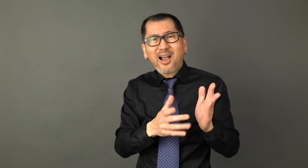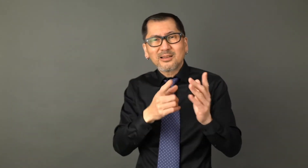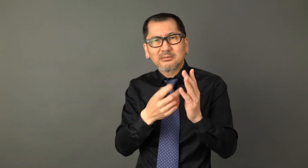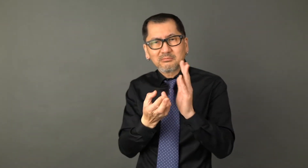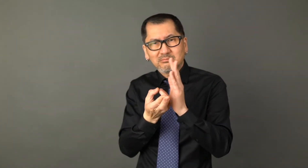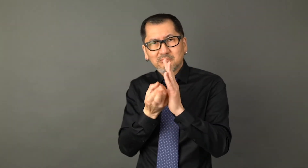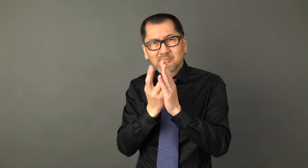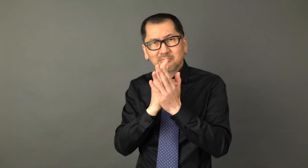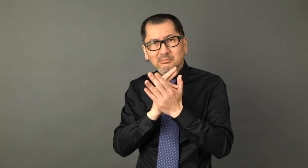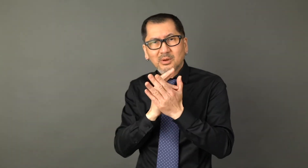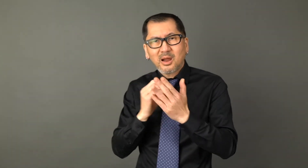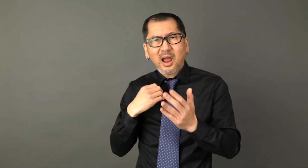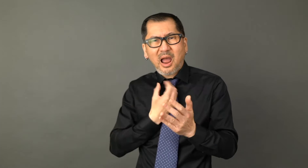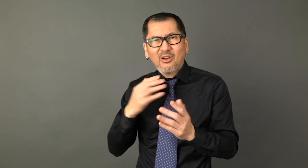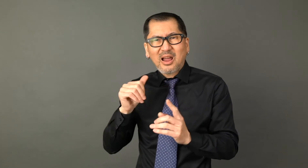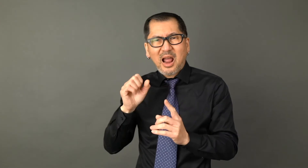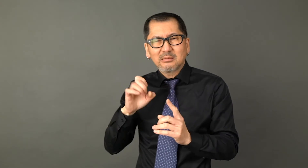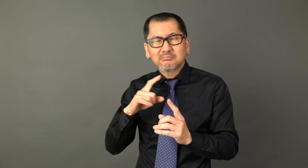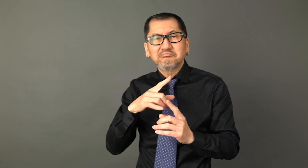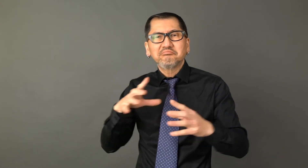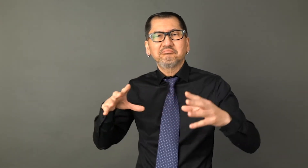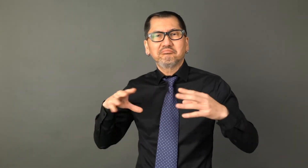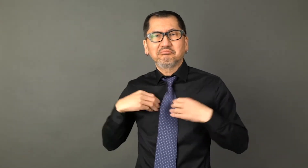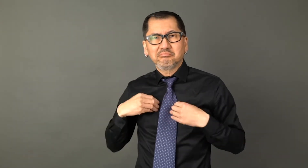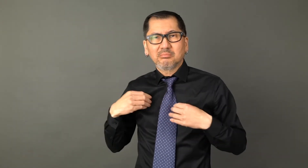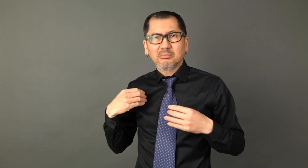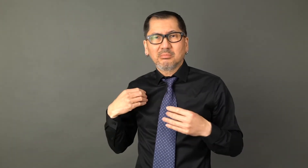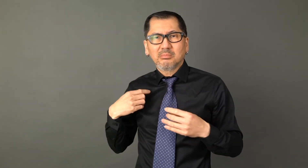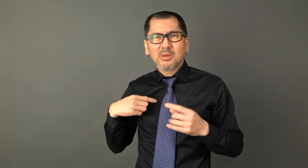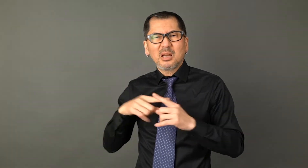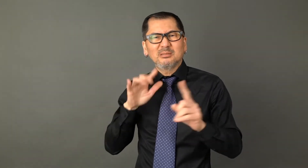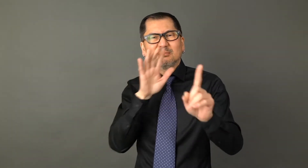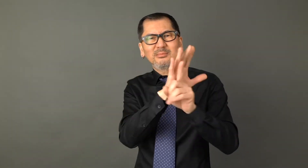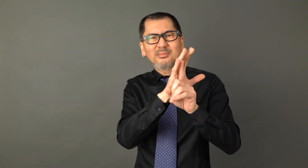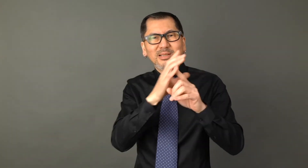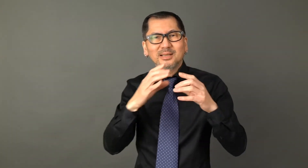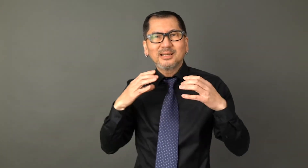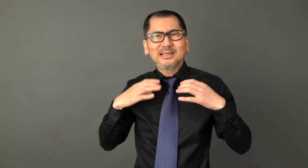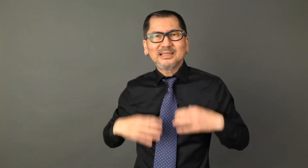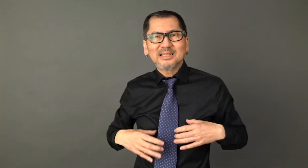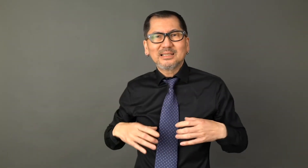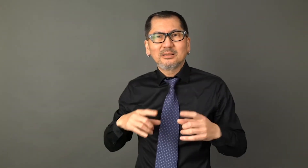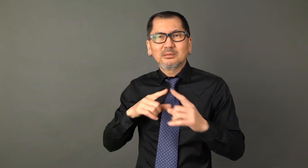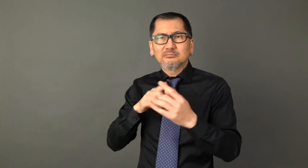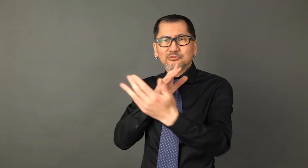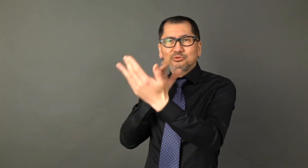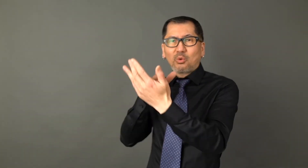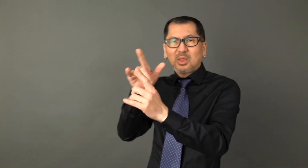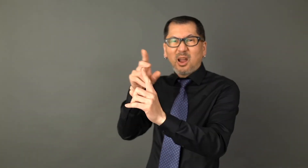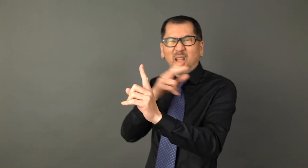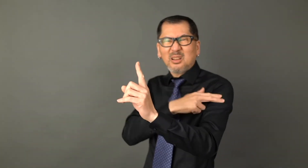The lawyer reviewed our case and accepted us as clients for suing the hospital.